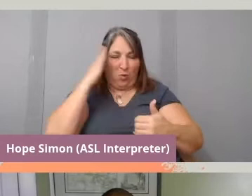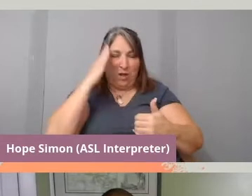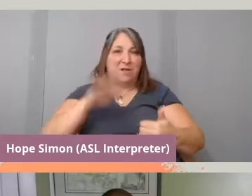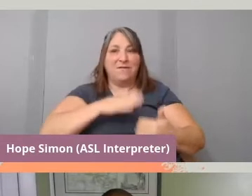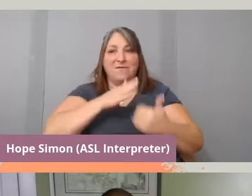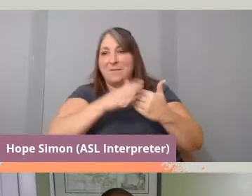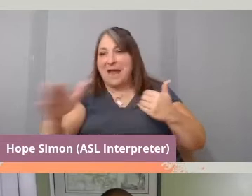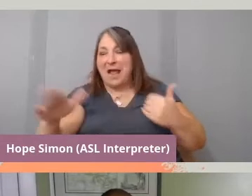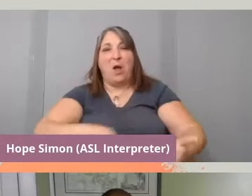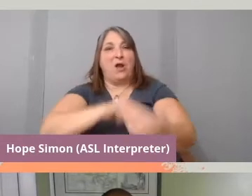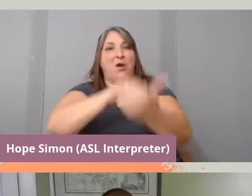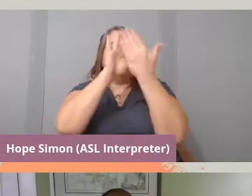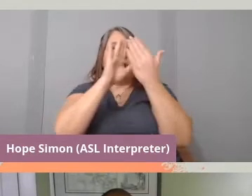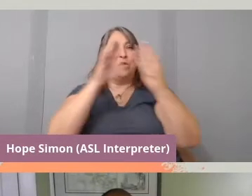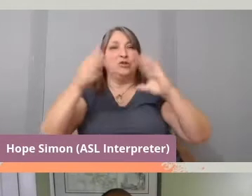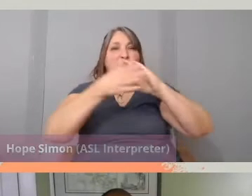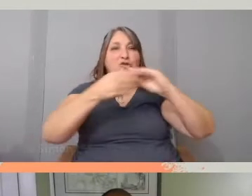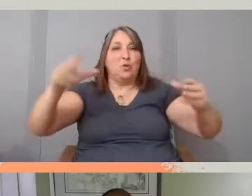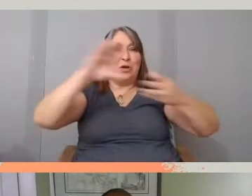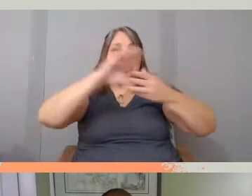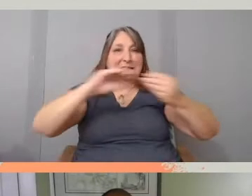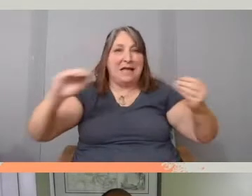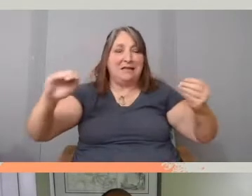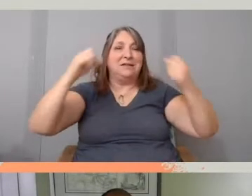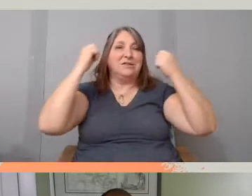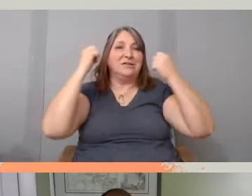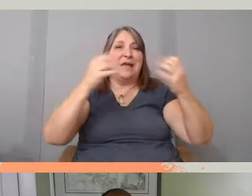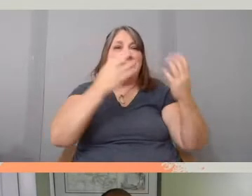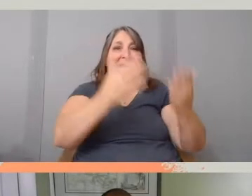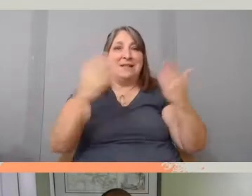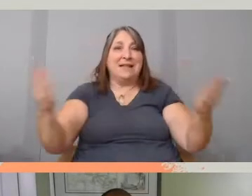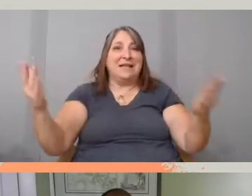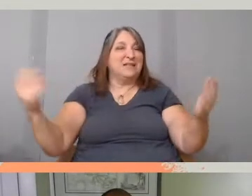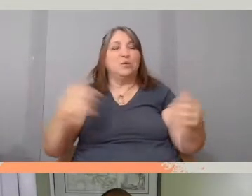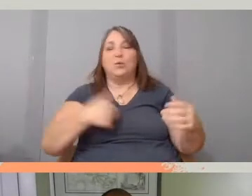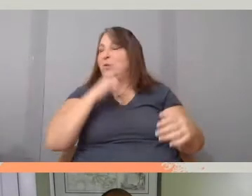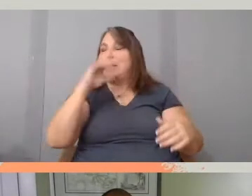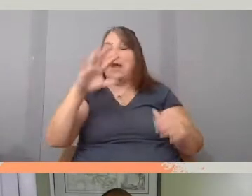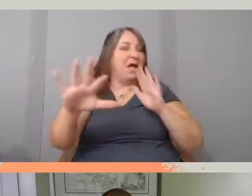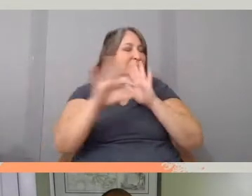I mean, there's definitely a number of things that we probably wouldn't choose to make films about